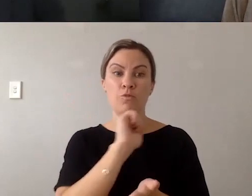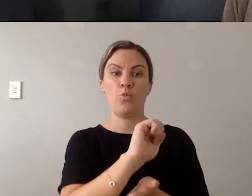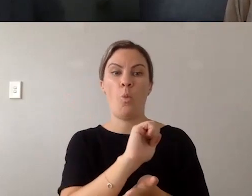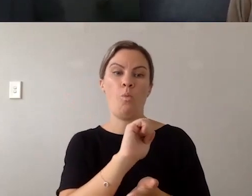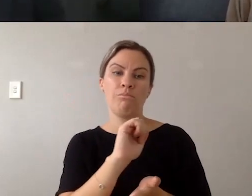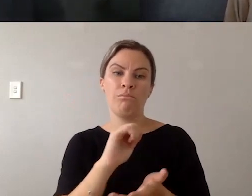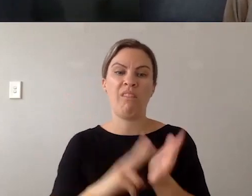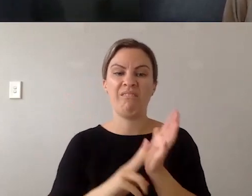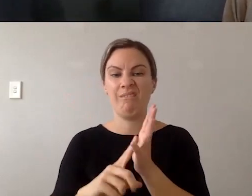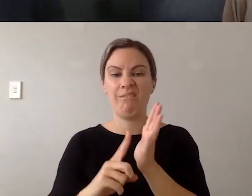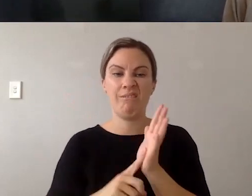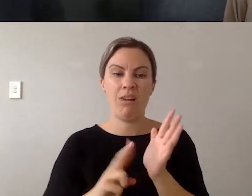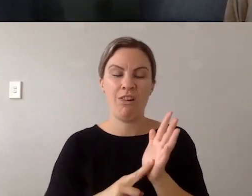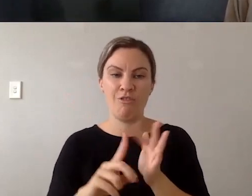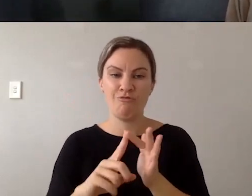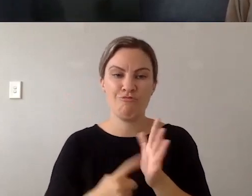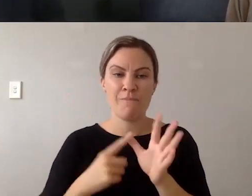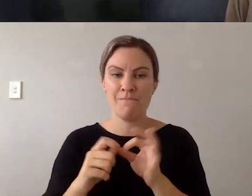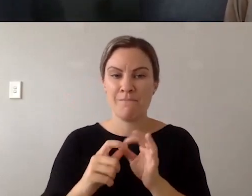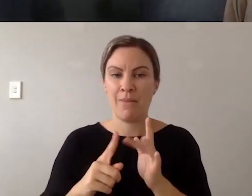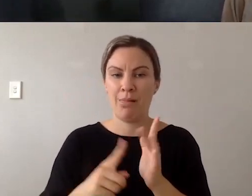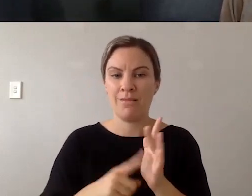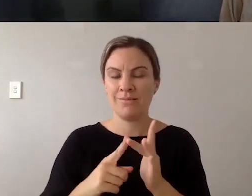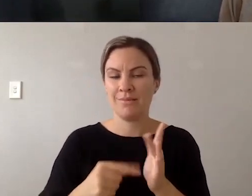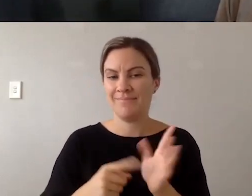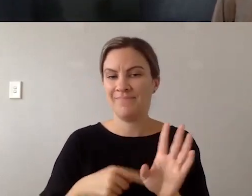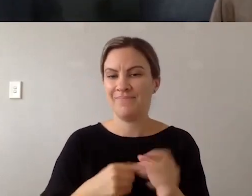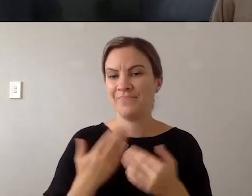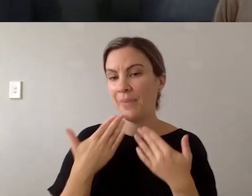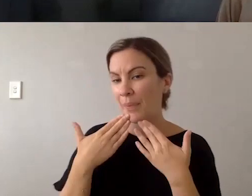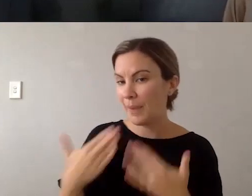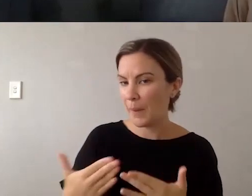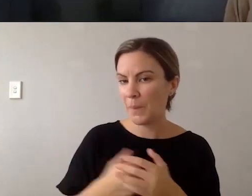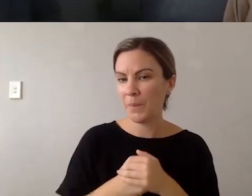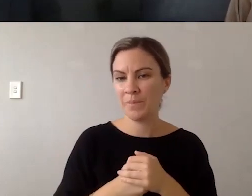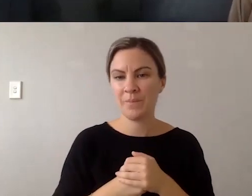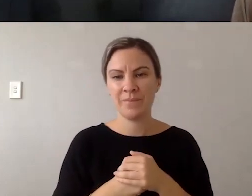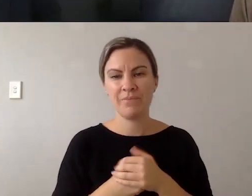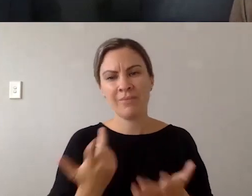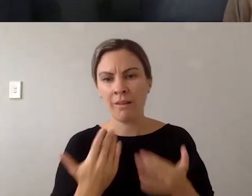Thank you. >> Thanks, Anne. Well, thank you so much, Daniel. It sort